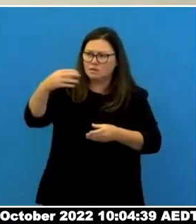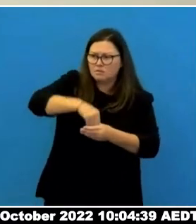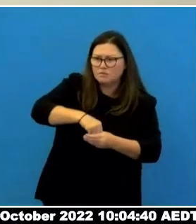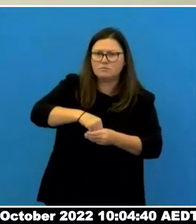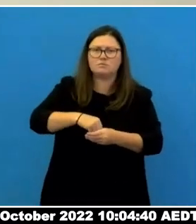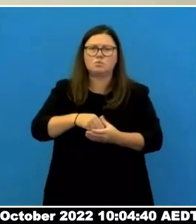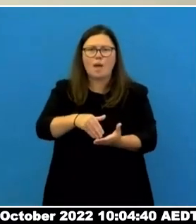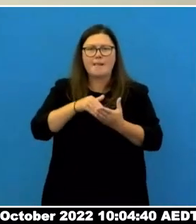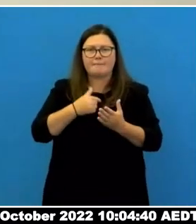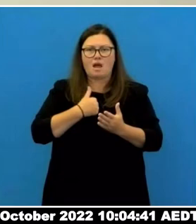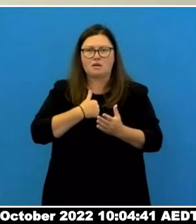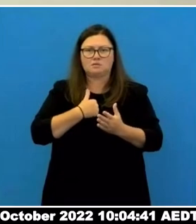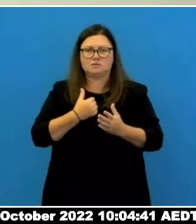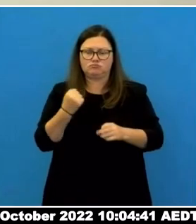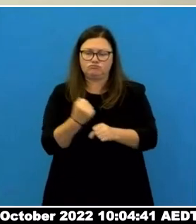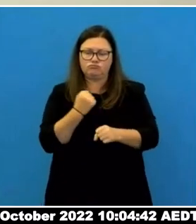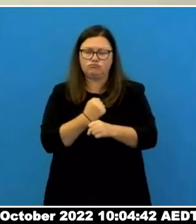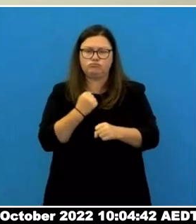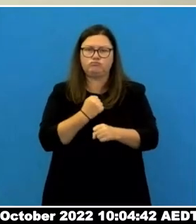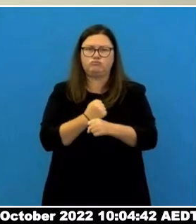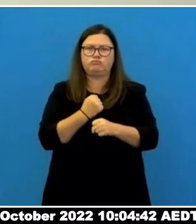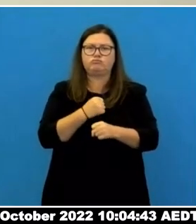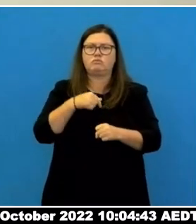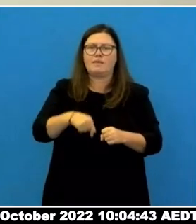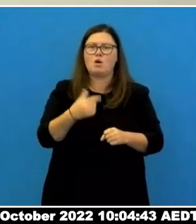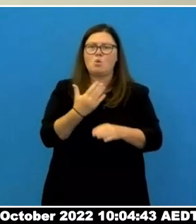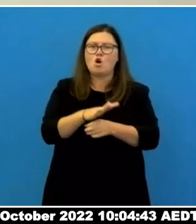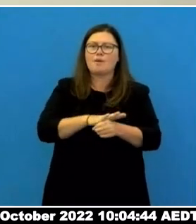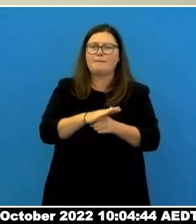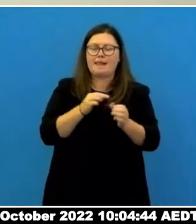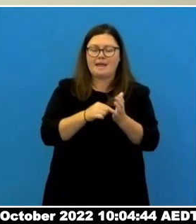made up of experienced academics, practitioners and advocates